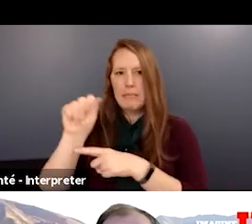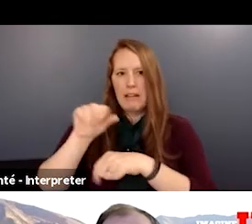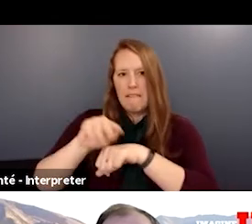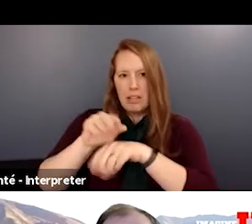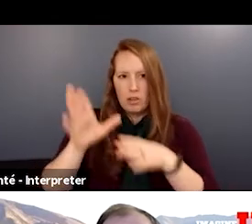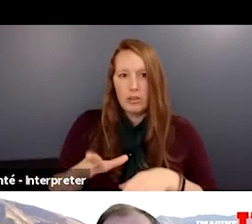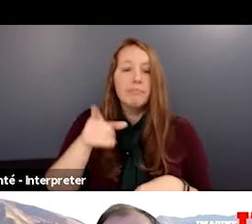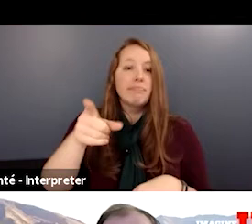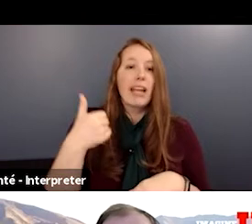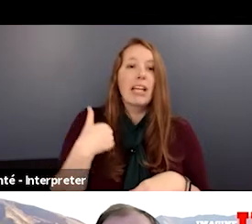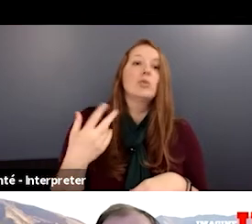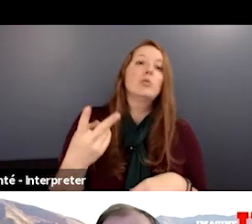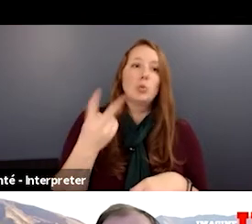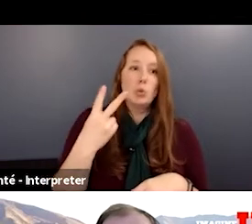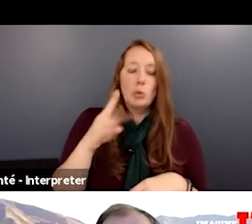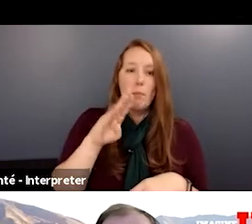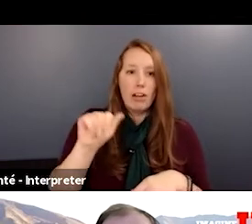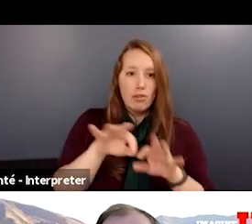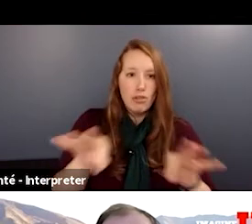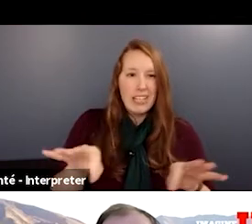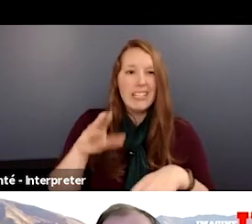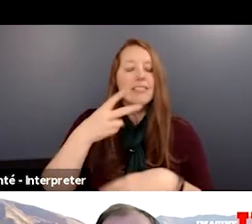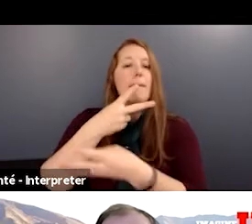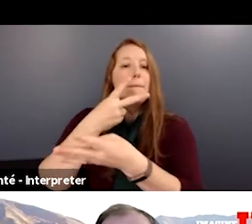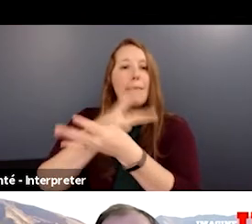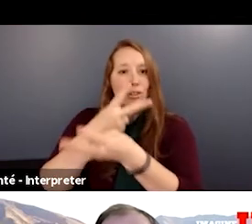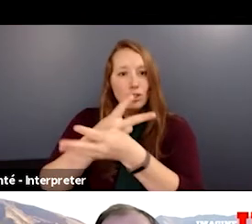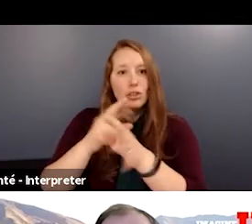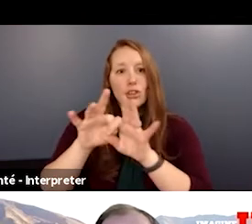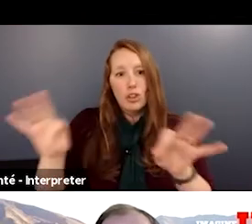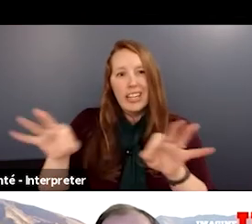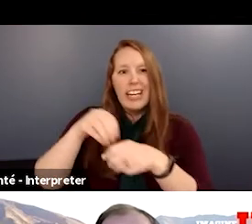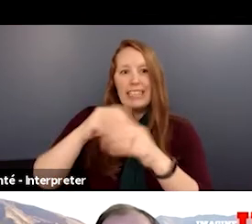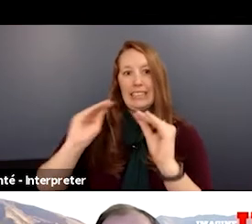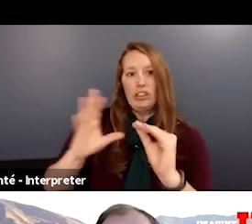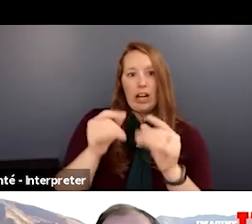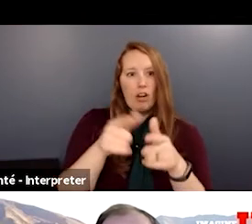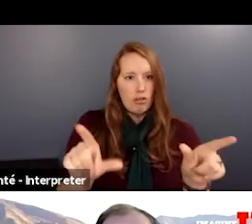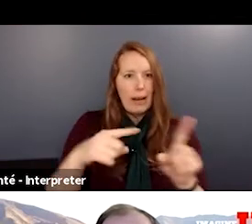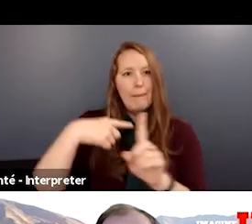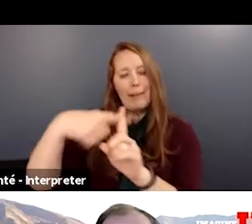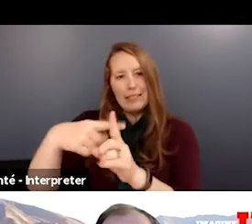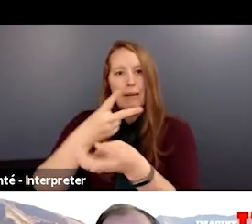a master's degree in teaching and learning, as well as a masters in rehabilitation counseling from the University of Utah.